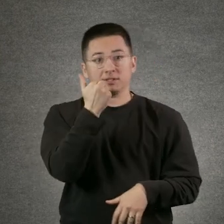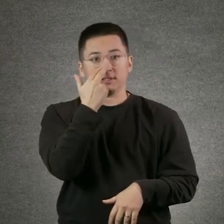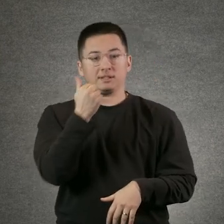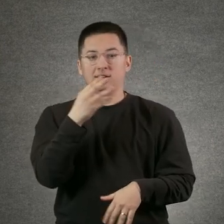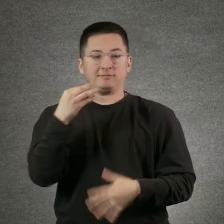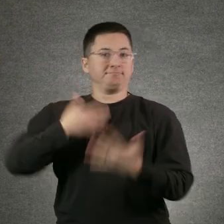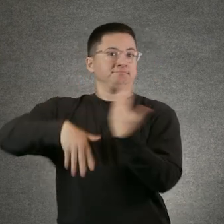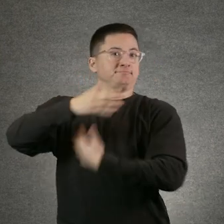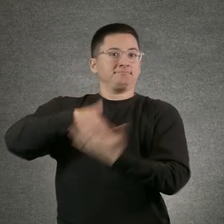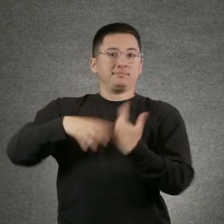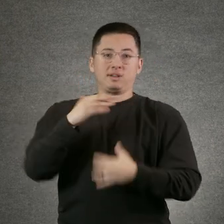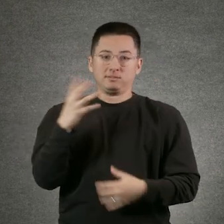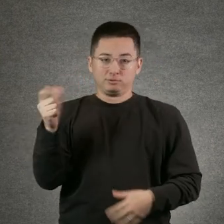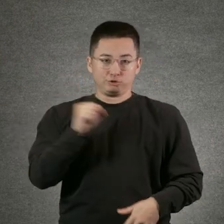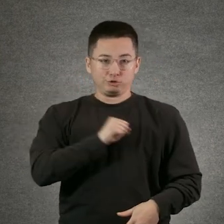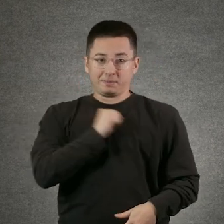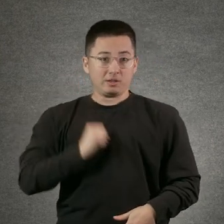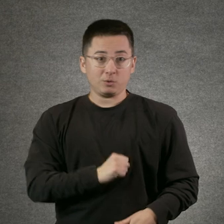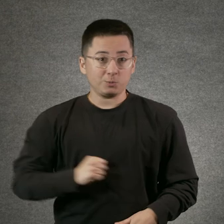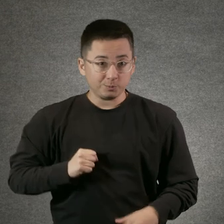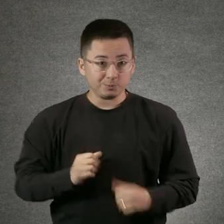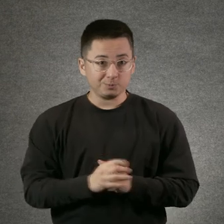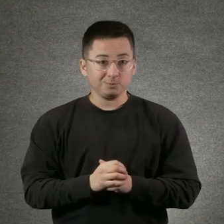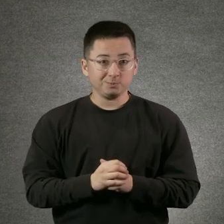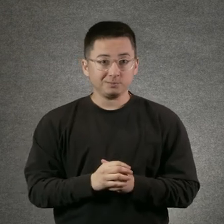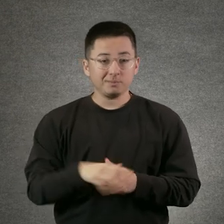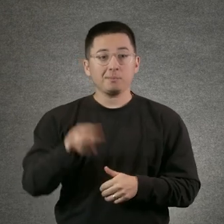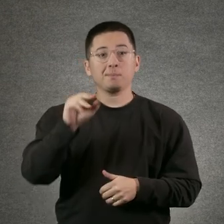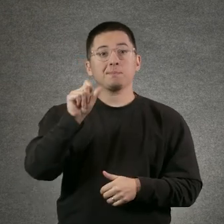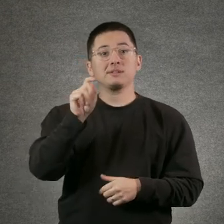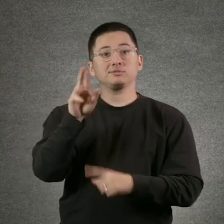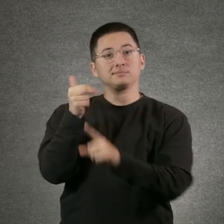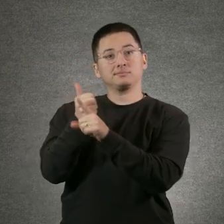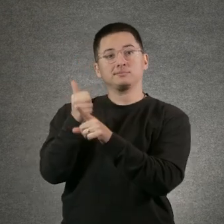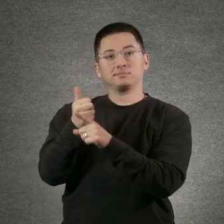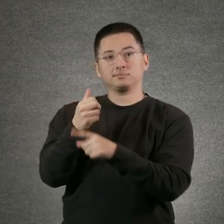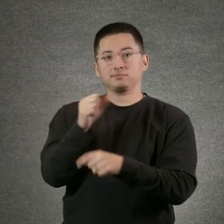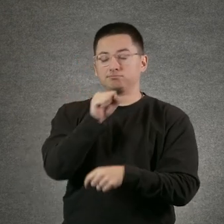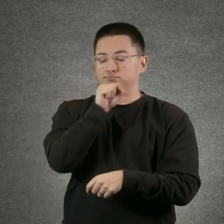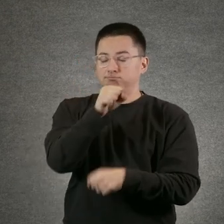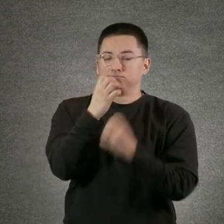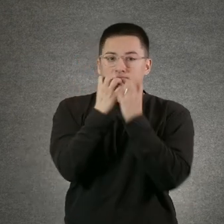funny. He was an extrovert, and he was a superhero.